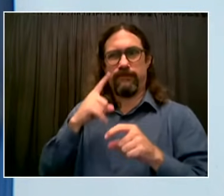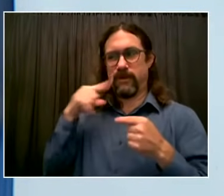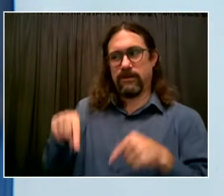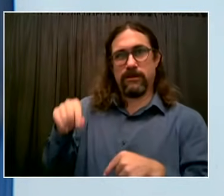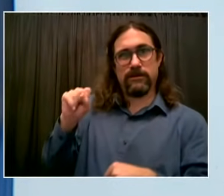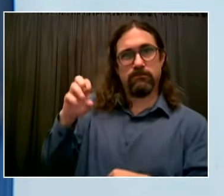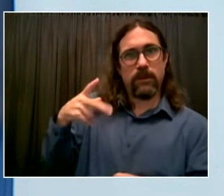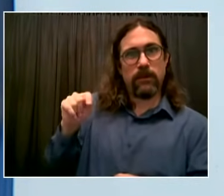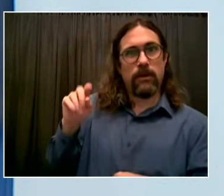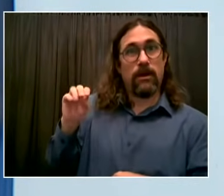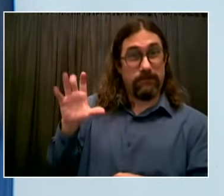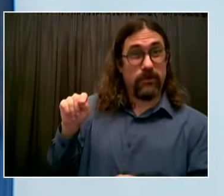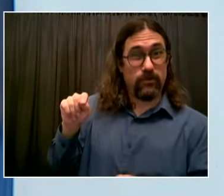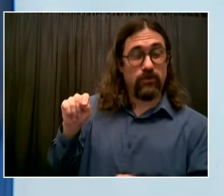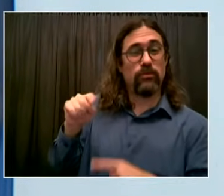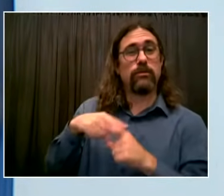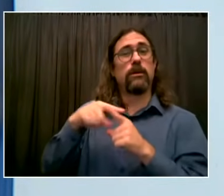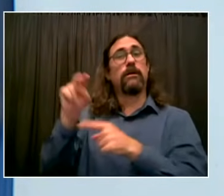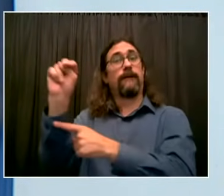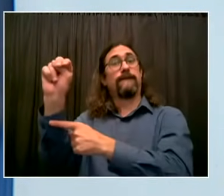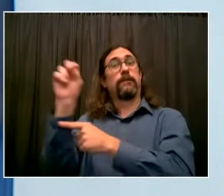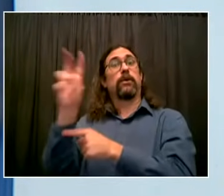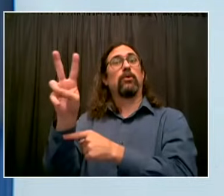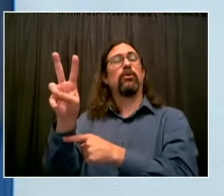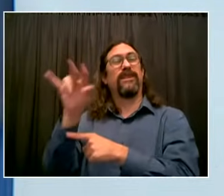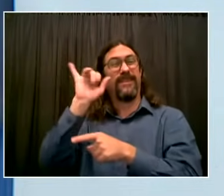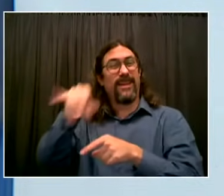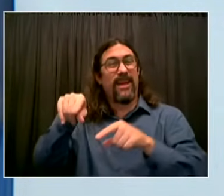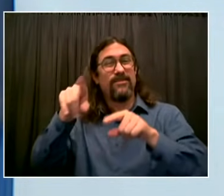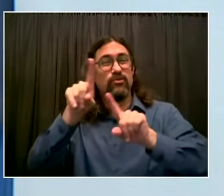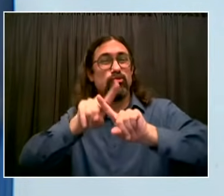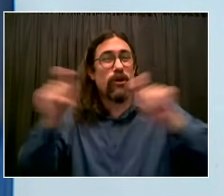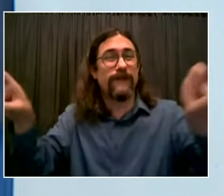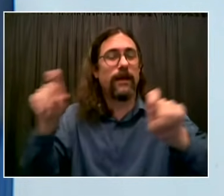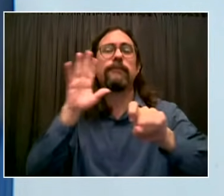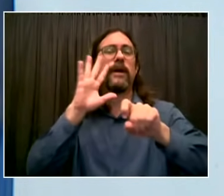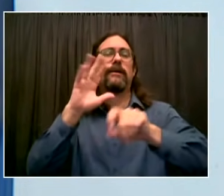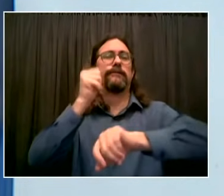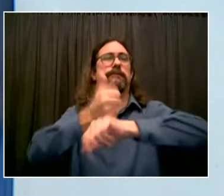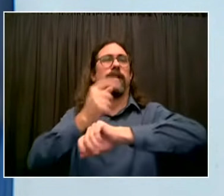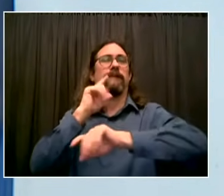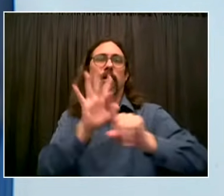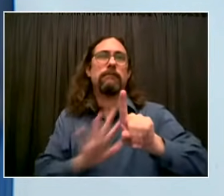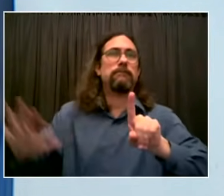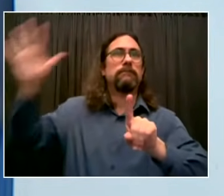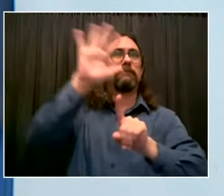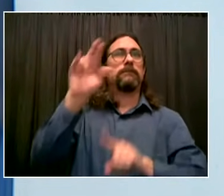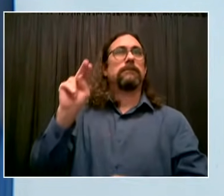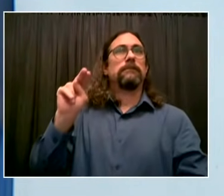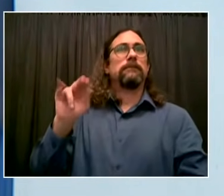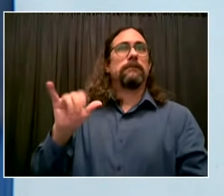QUESTIONS THAT YOU MAY HAVE. NATURALLY WE'VE PUT THINGS■ç IN PLACE TO PROTECT THE VICTIM.